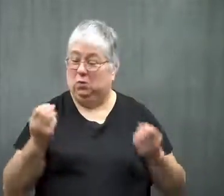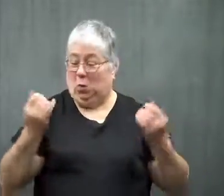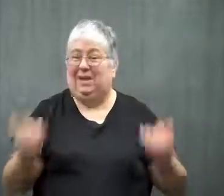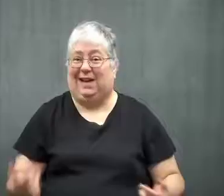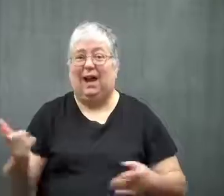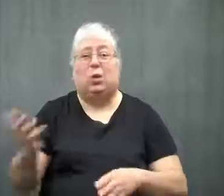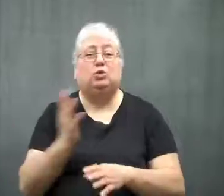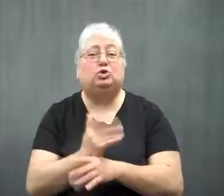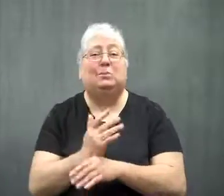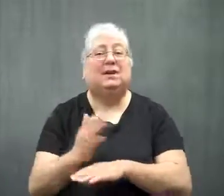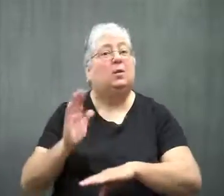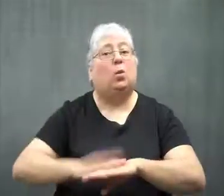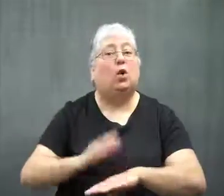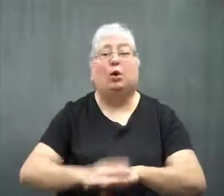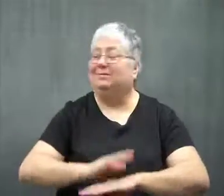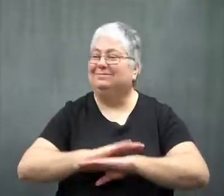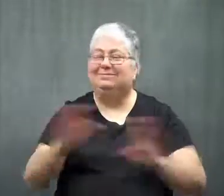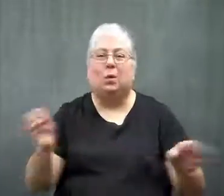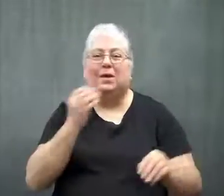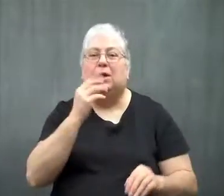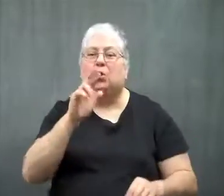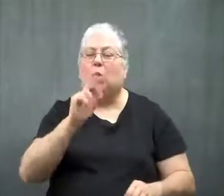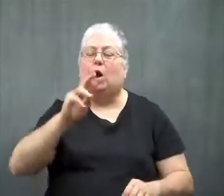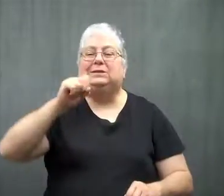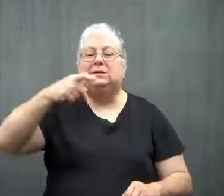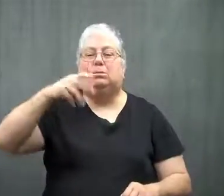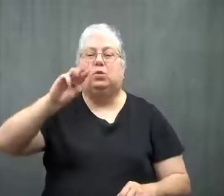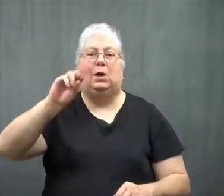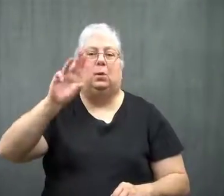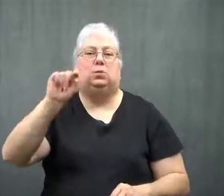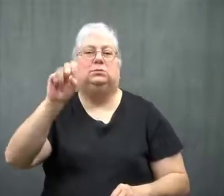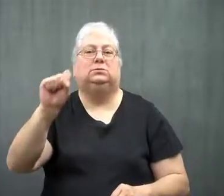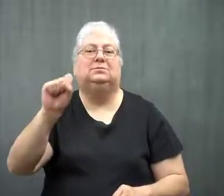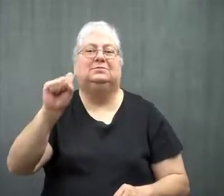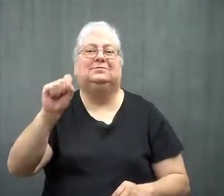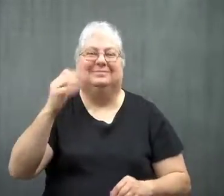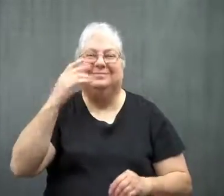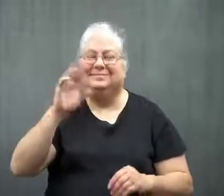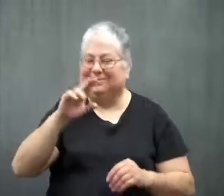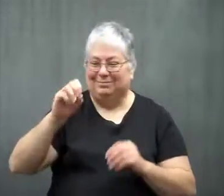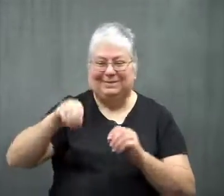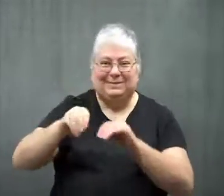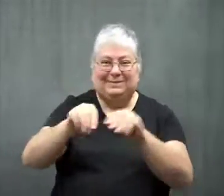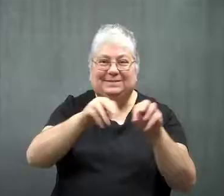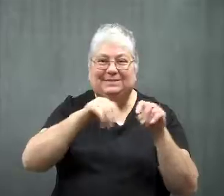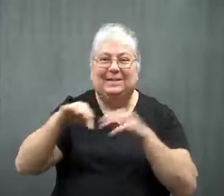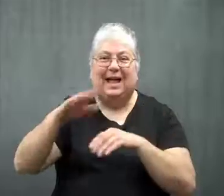Germany has issued an advisory against eating raw sprouts, like you use on a salad,